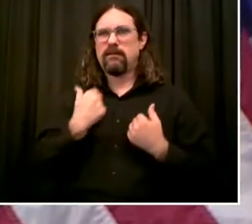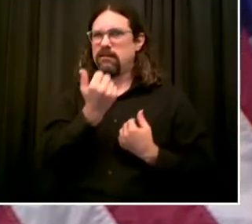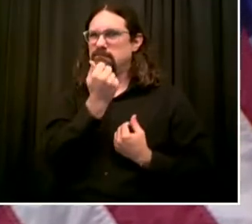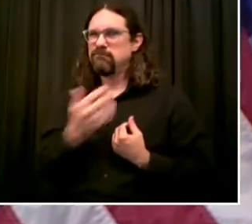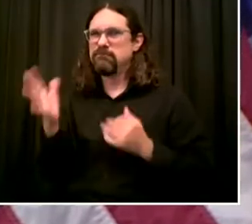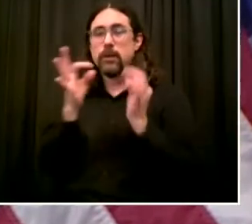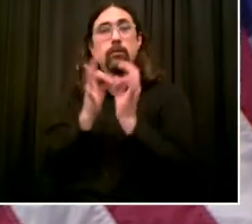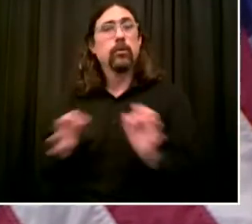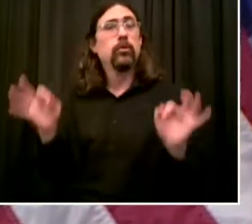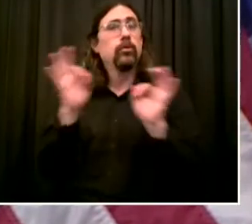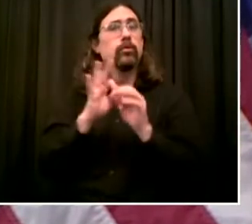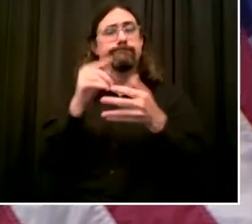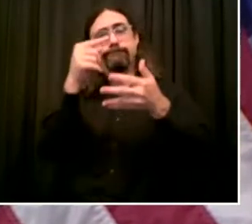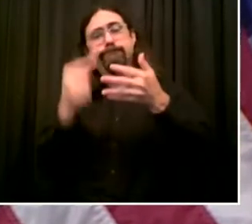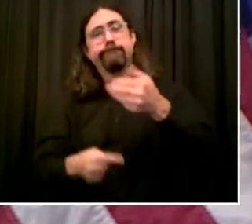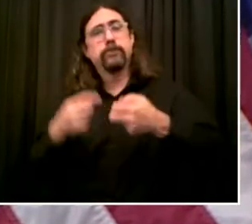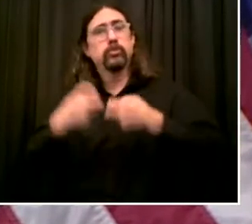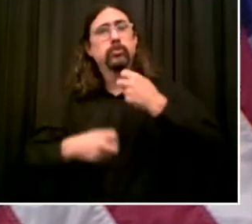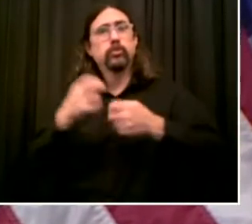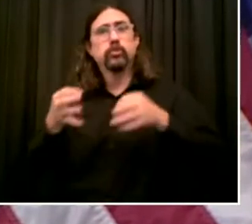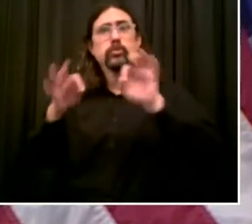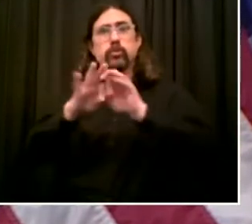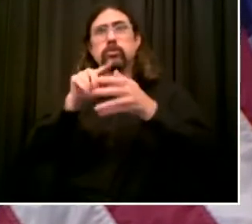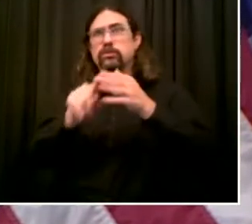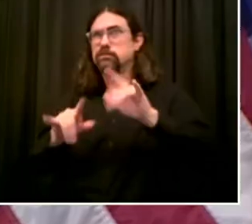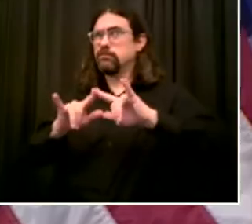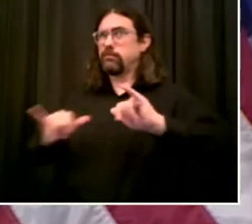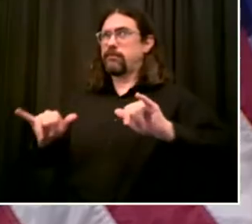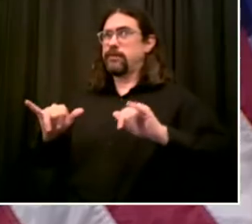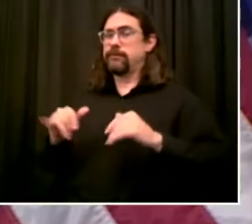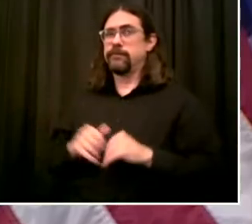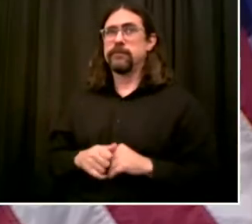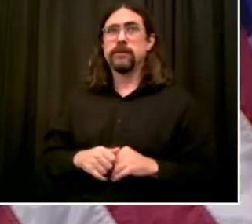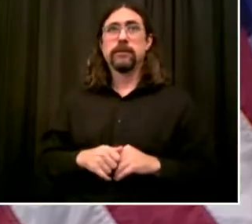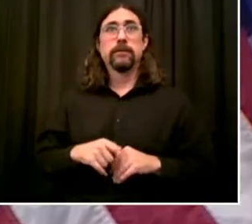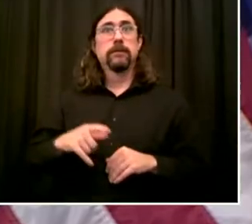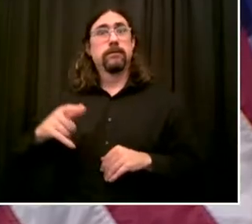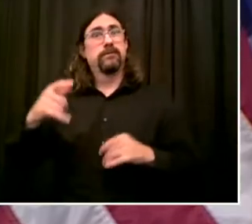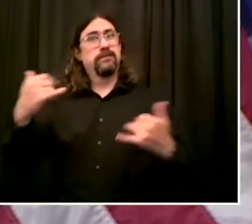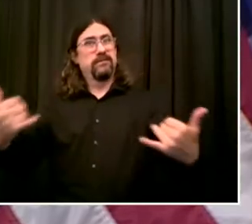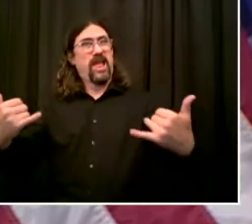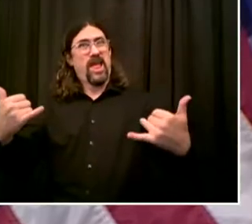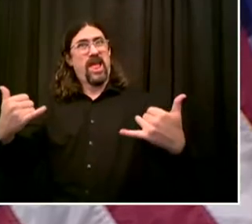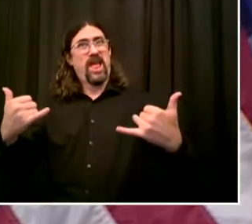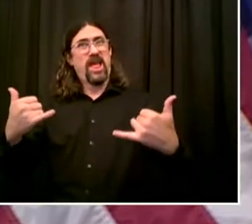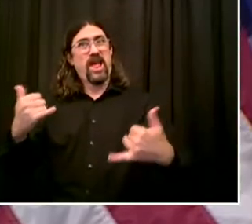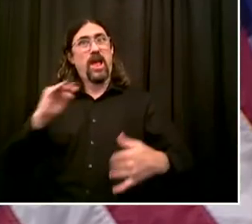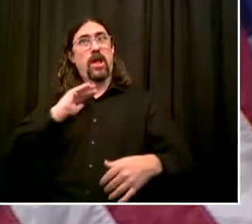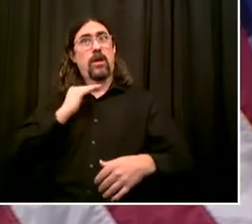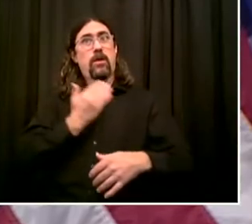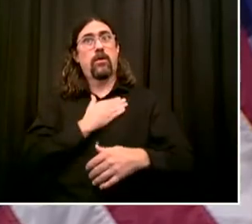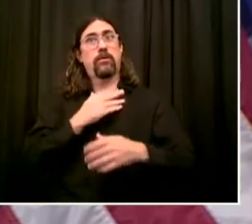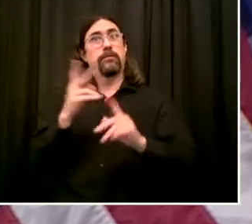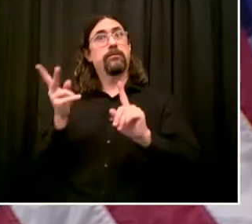LAN WITH THE CITY COUNCT].H@N AS I CONCLUDE, LOOK, FIRST OF ALL, THERE IS A LOT GOING ON IN SO MANY IMPORTANT ISSUES BUT I WANT TO SAY ONCE AGAIN THAT